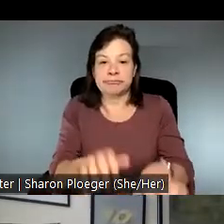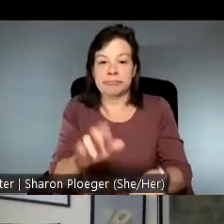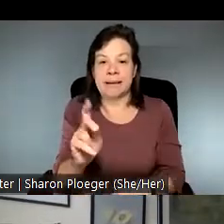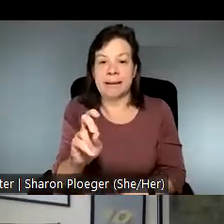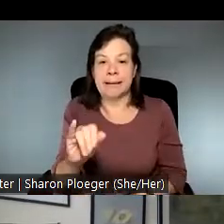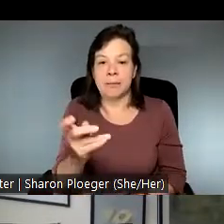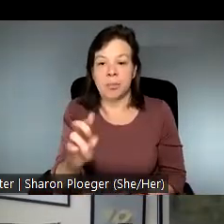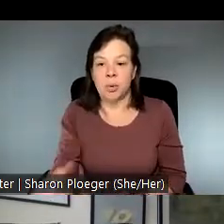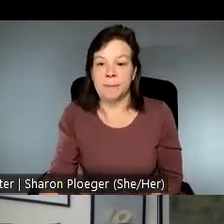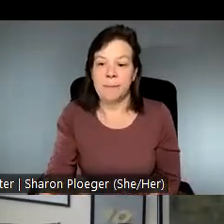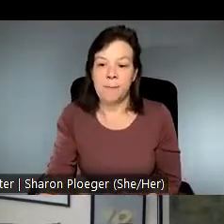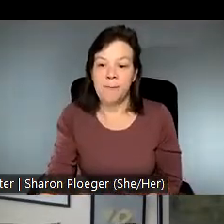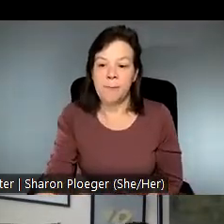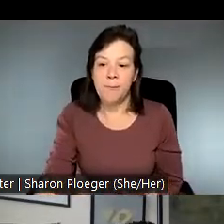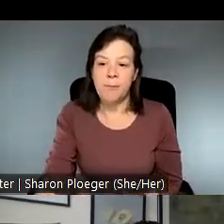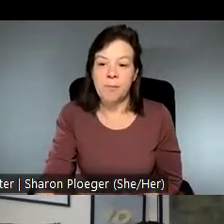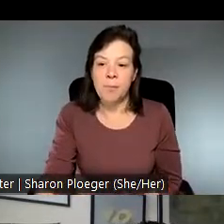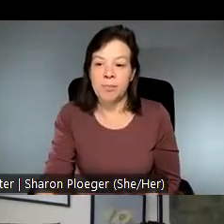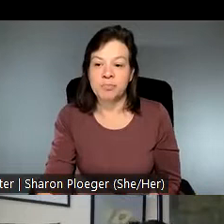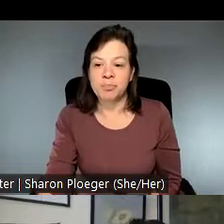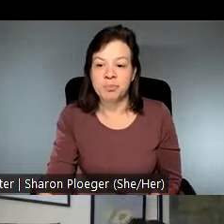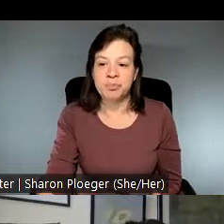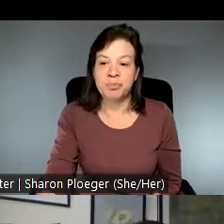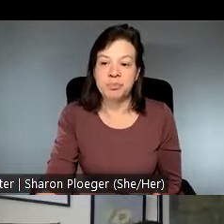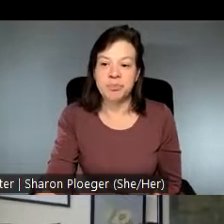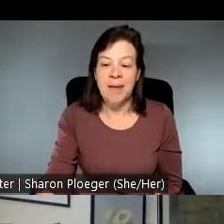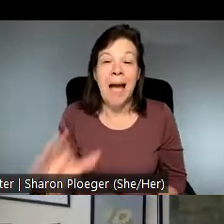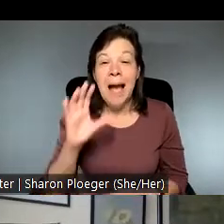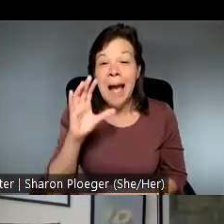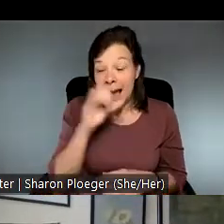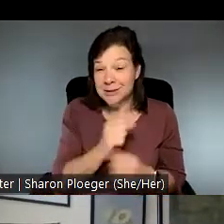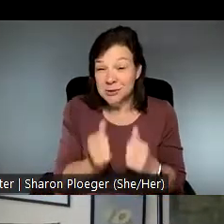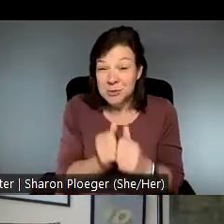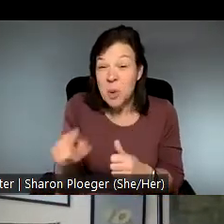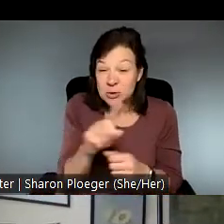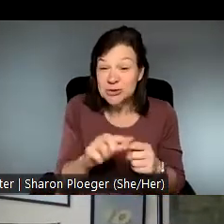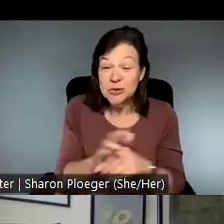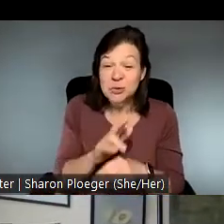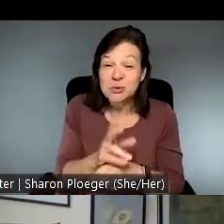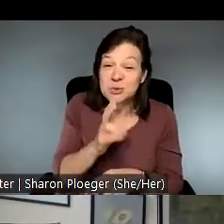And I would imagine that many of you use speech recognition software on a daily basis